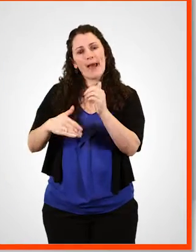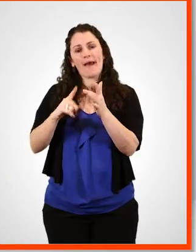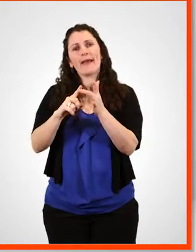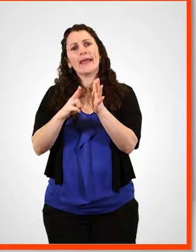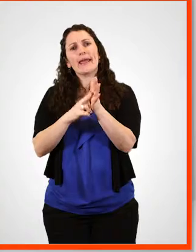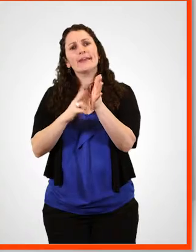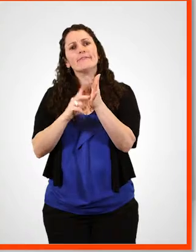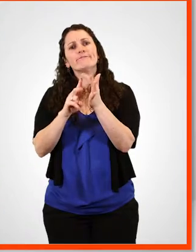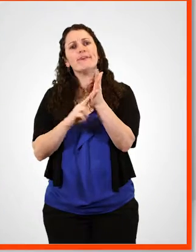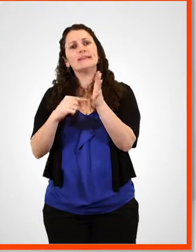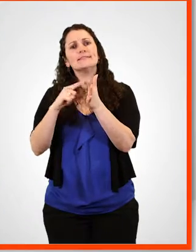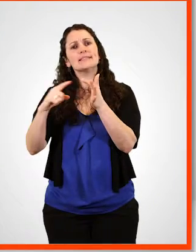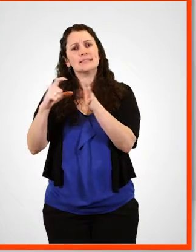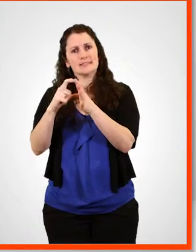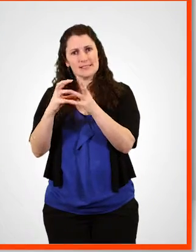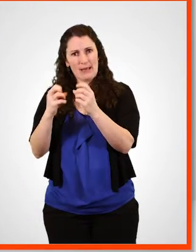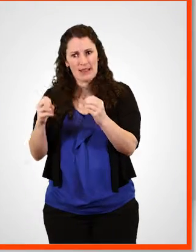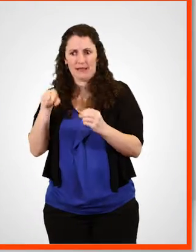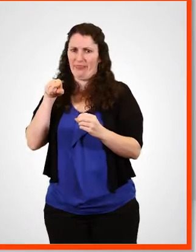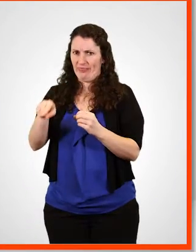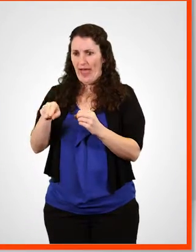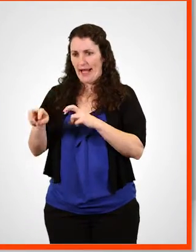well, I'd like to suggest probably the best insights of all